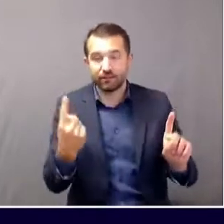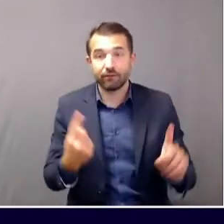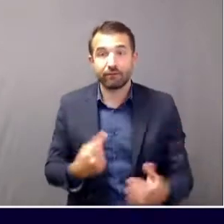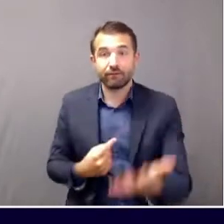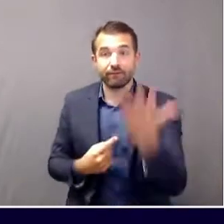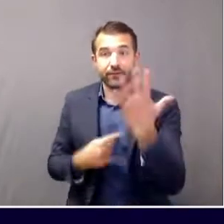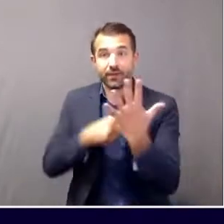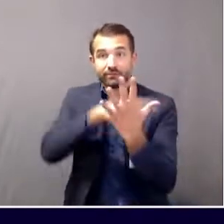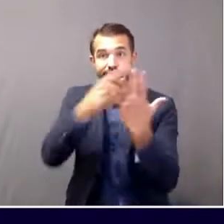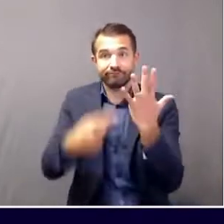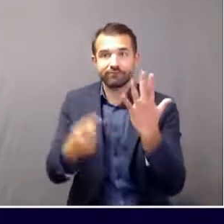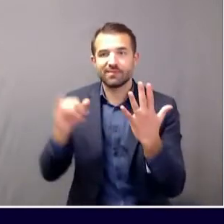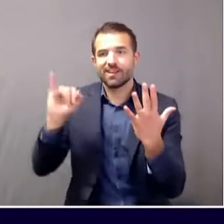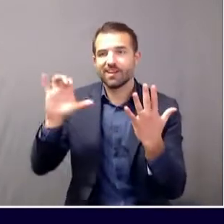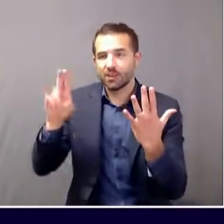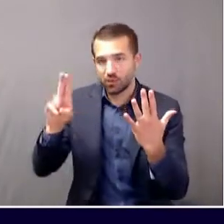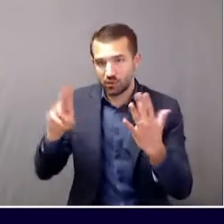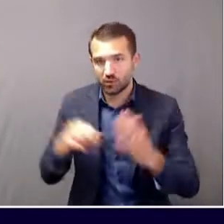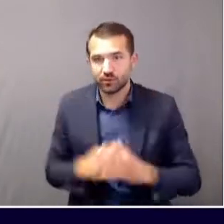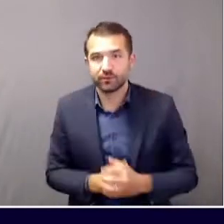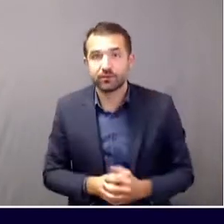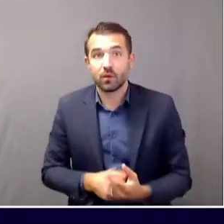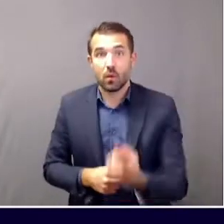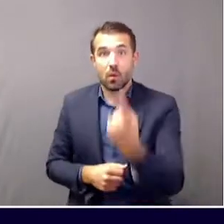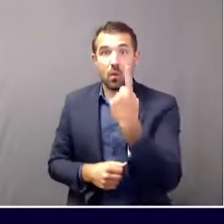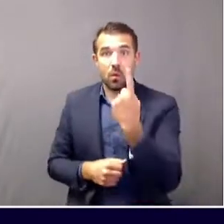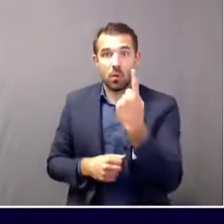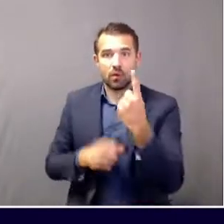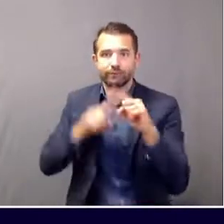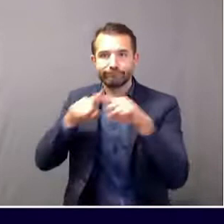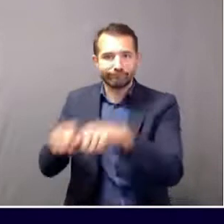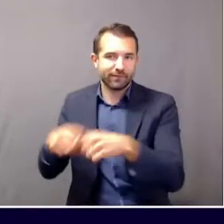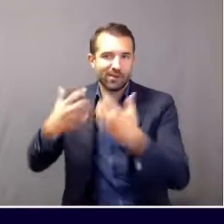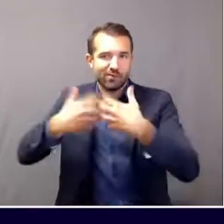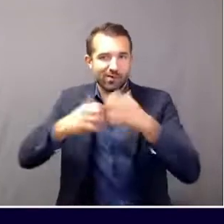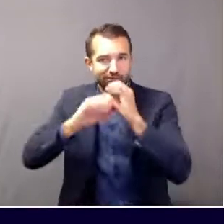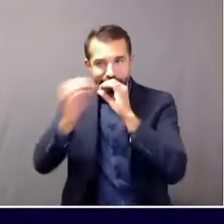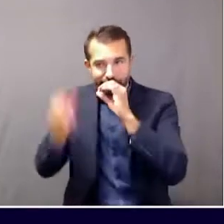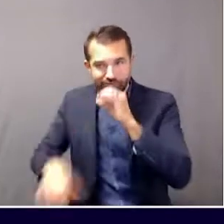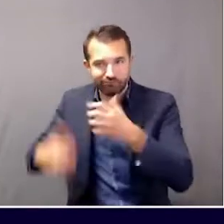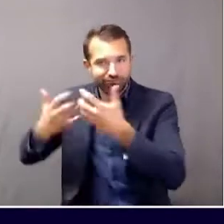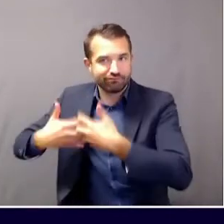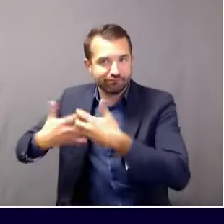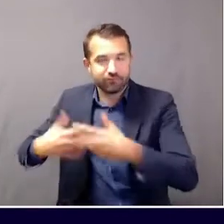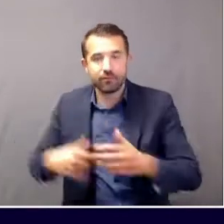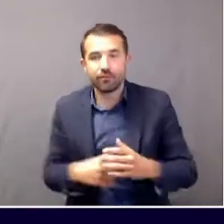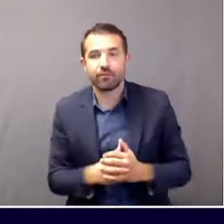care unit and one of whom is on